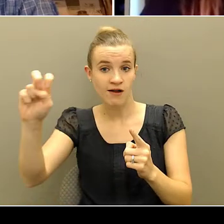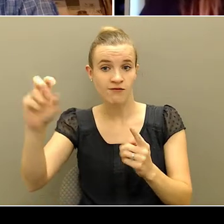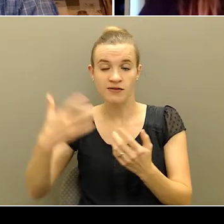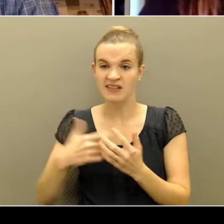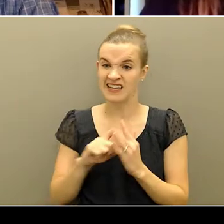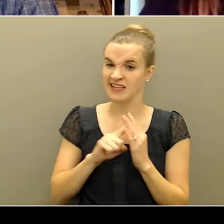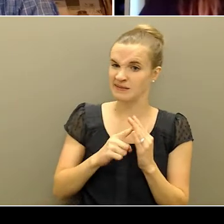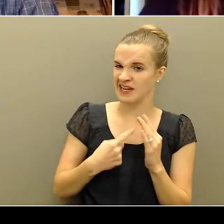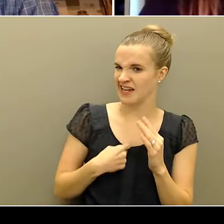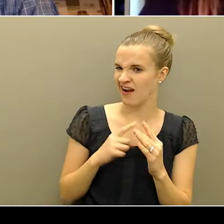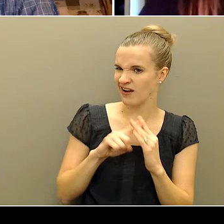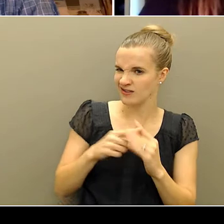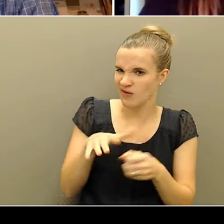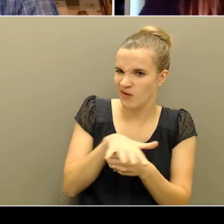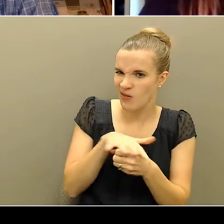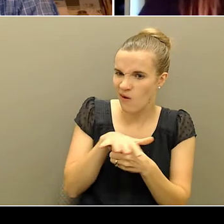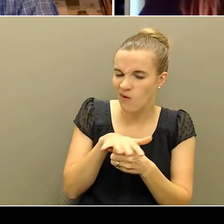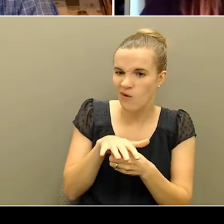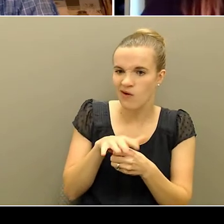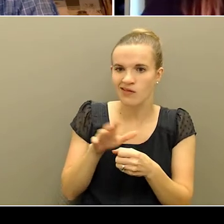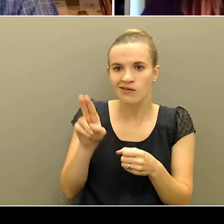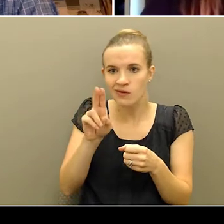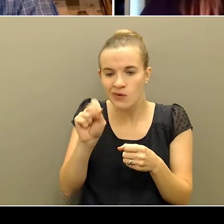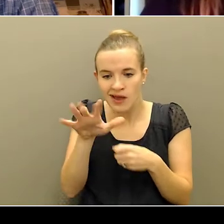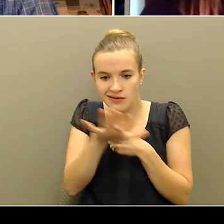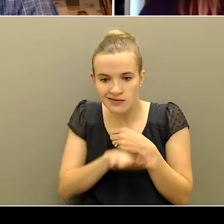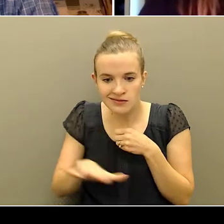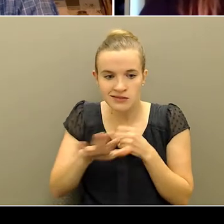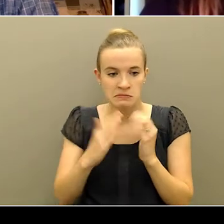domestically, but the whole dream yes, was to go internationally, but I knew I